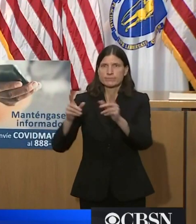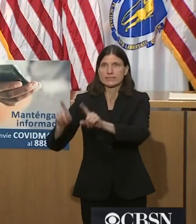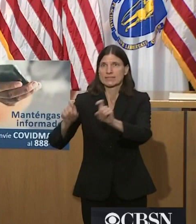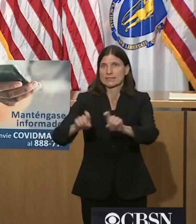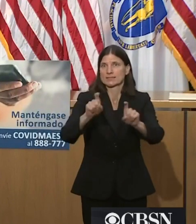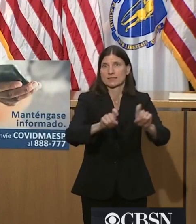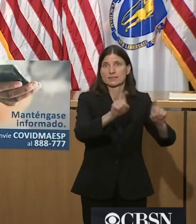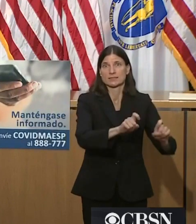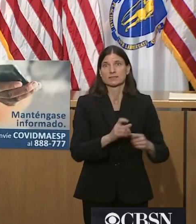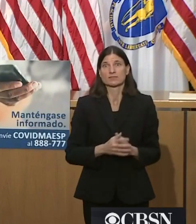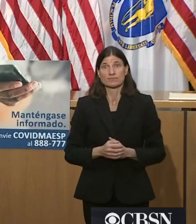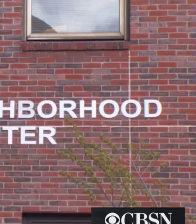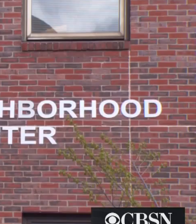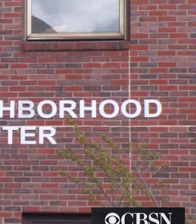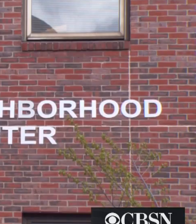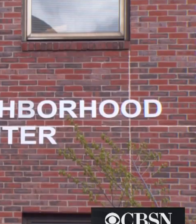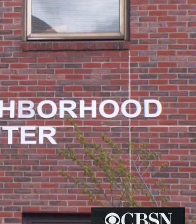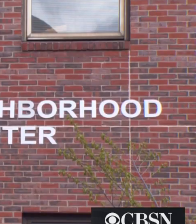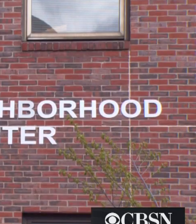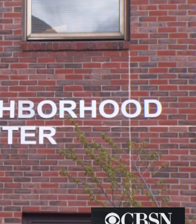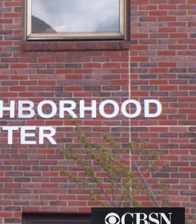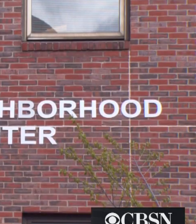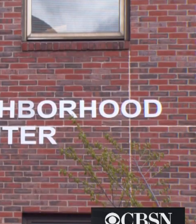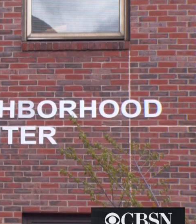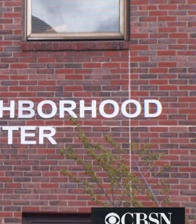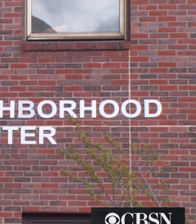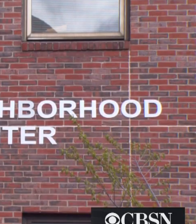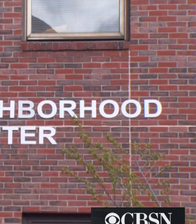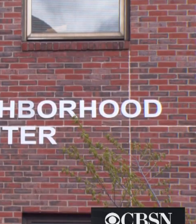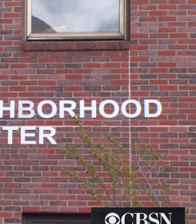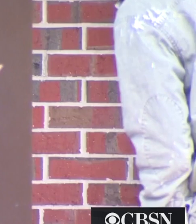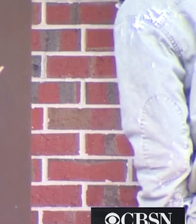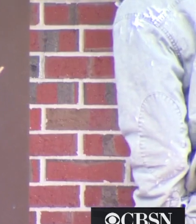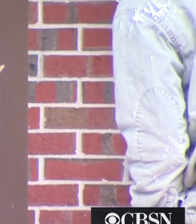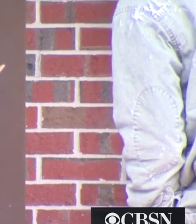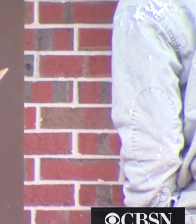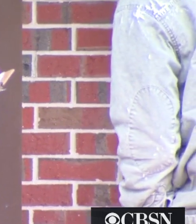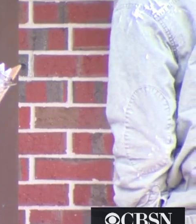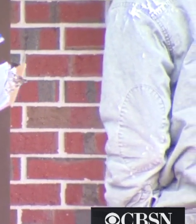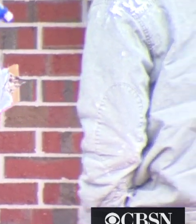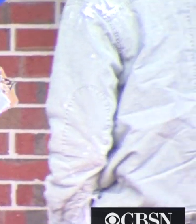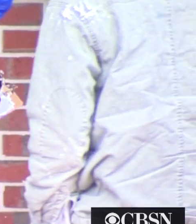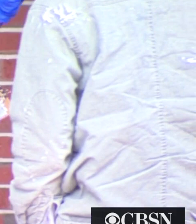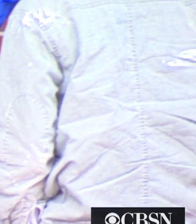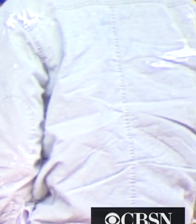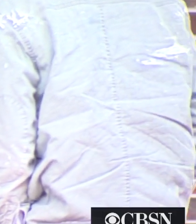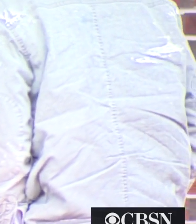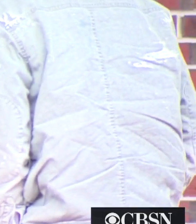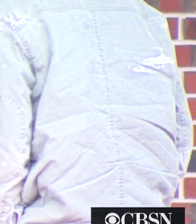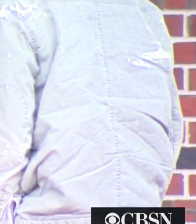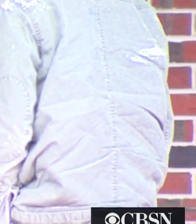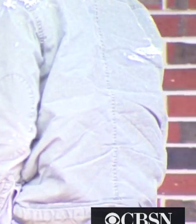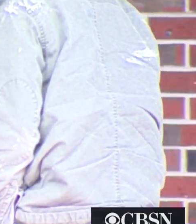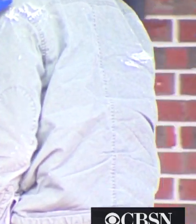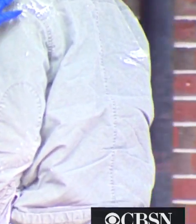GOES HYPER LOCAL. PART OF OUR MONITORING FOCUSES ON HOTSPOTS WHERE THE